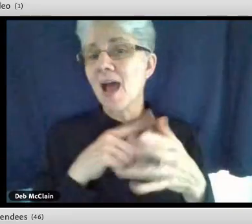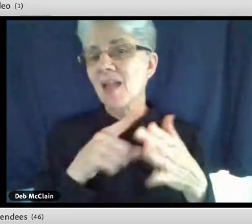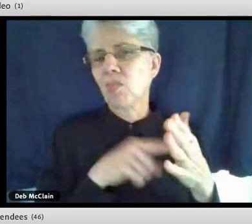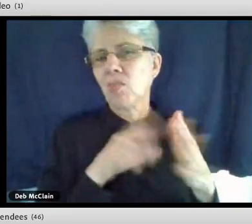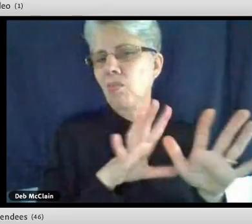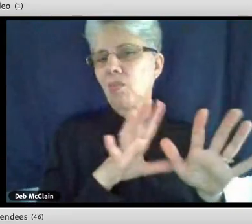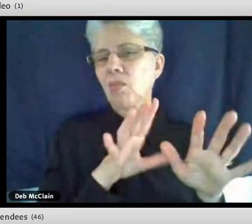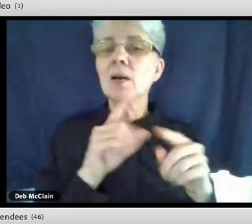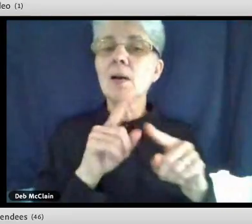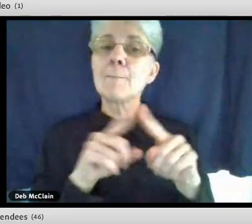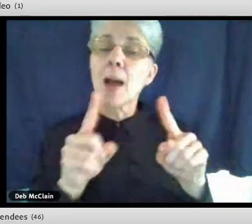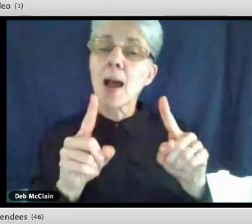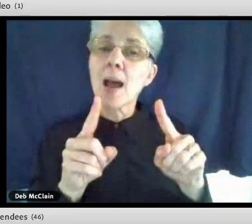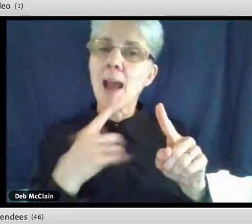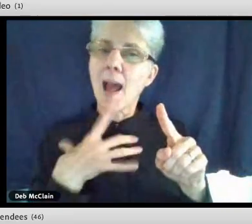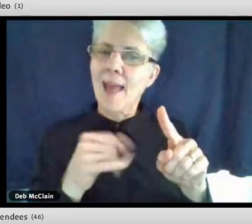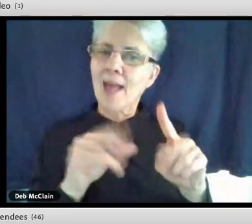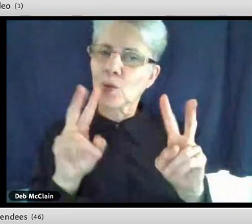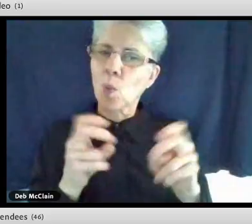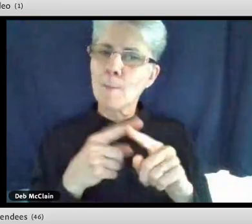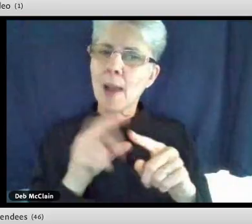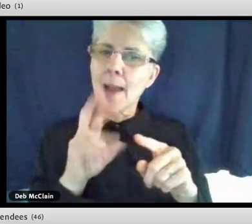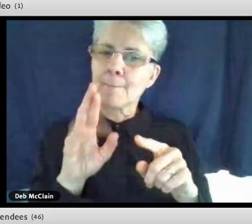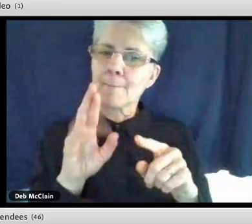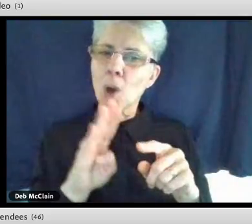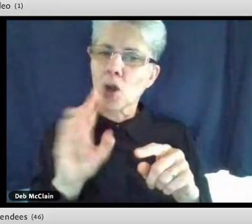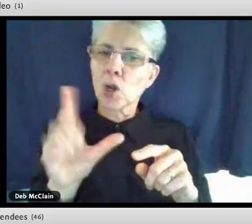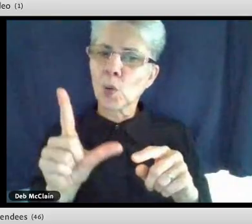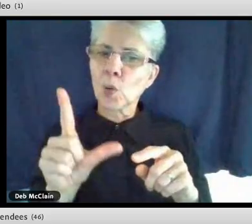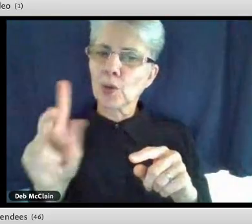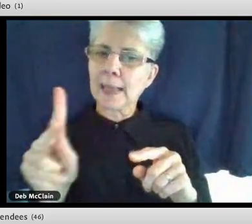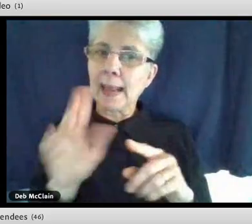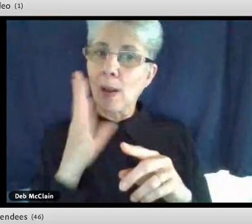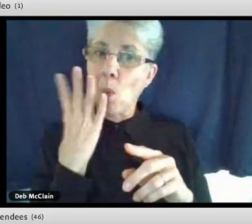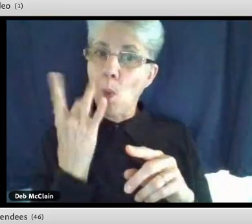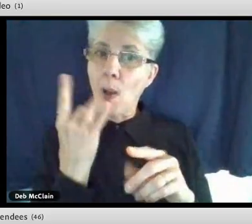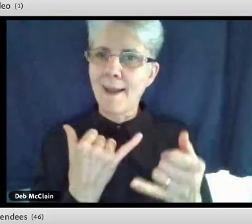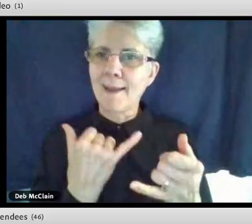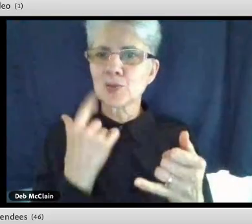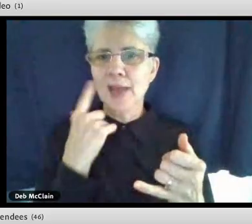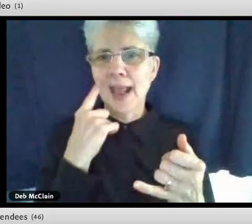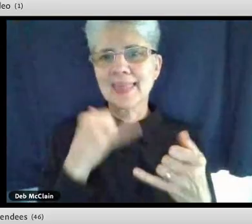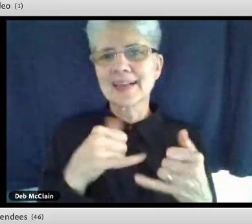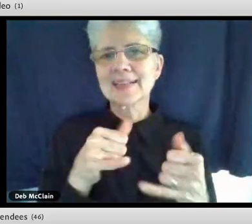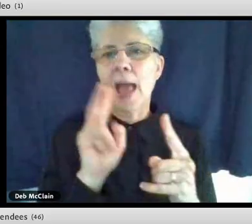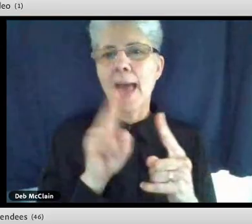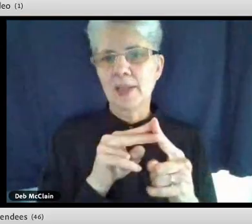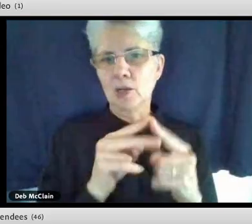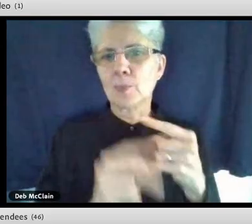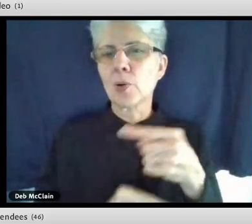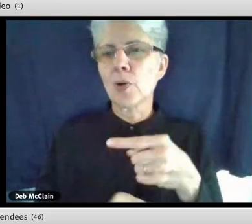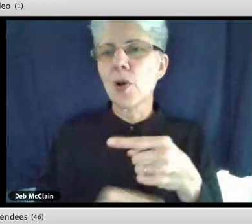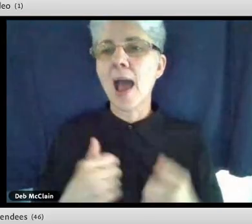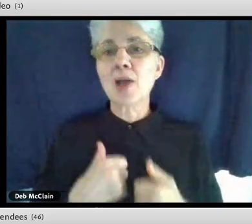I like this quote by Martin Luther King because today I think it's still applicable. "Our survival depends on our ability to stay awake,